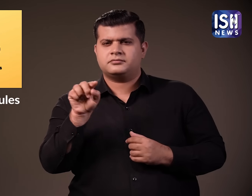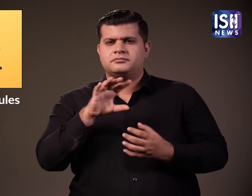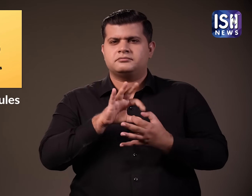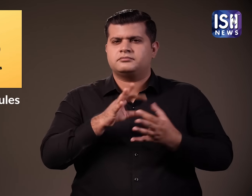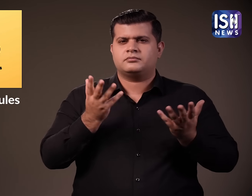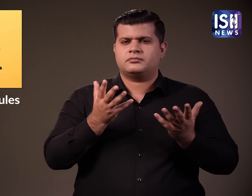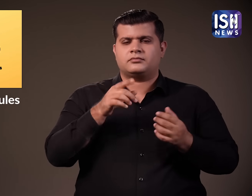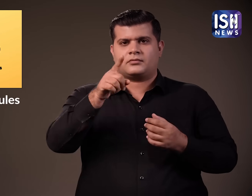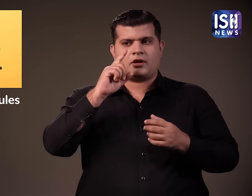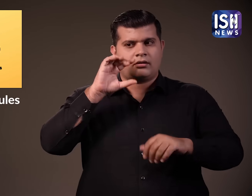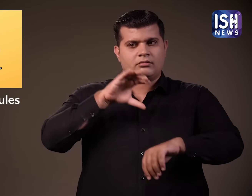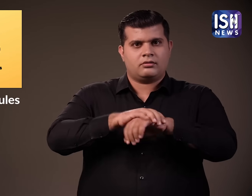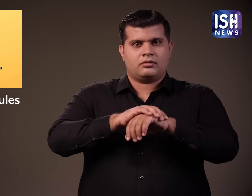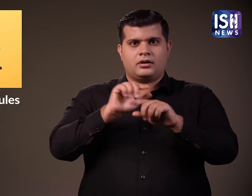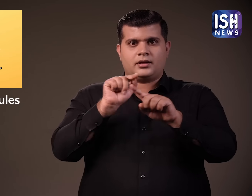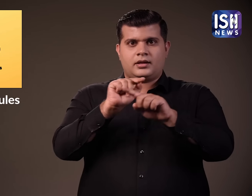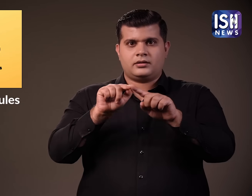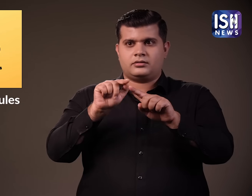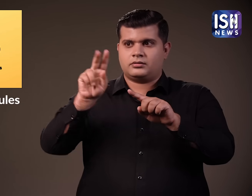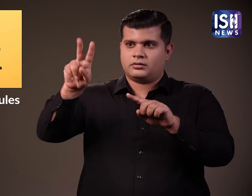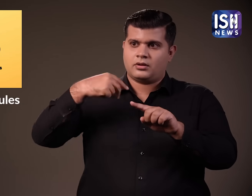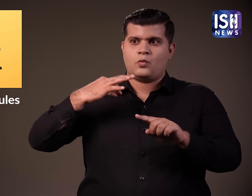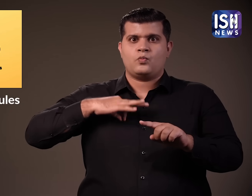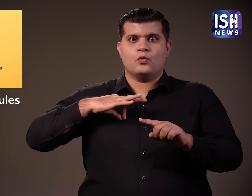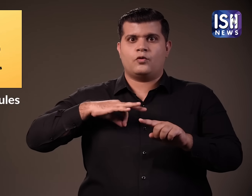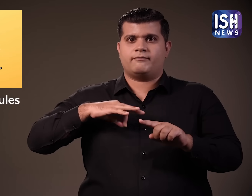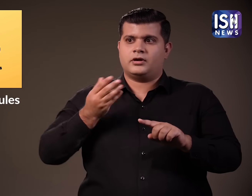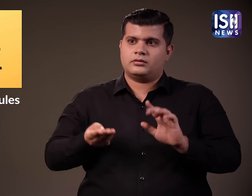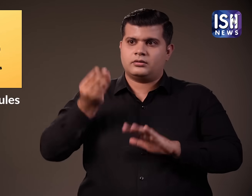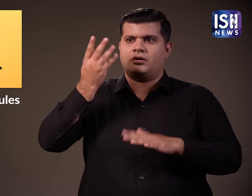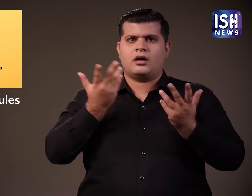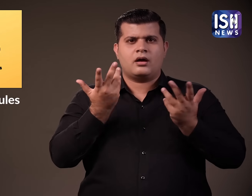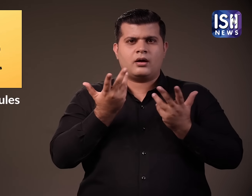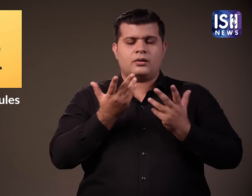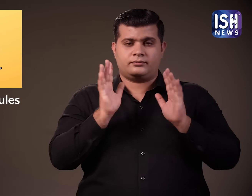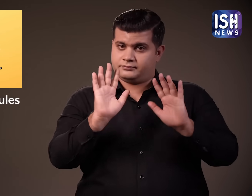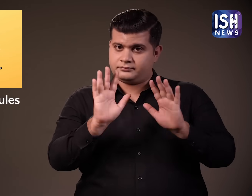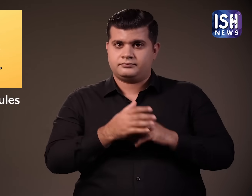It helps you to know the expected returns that you will get on your investment.